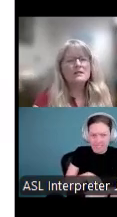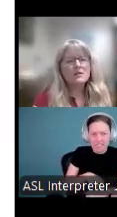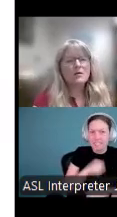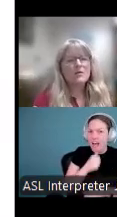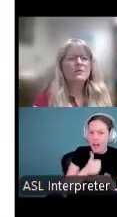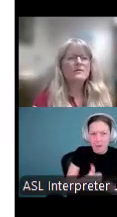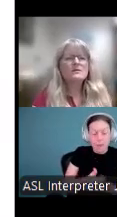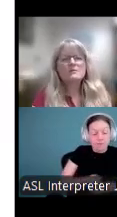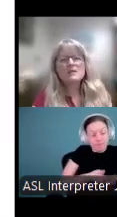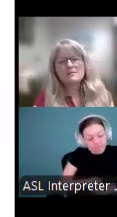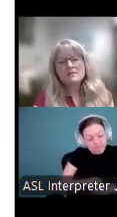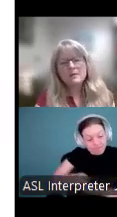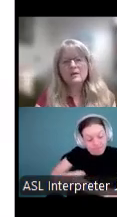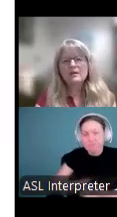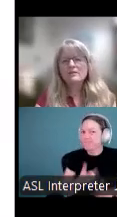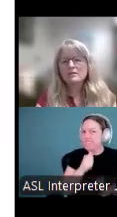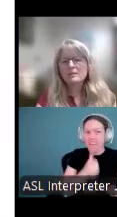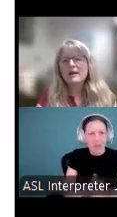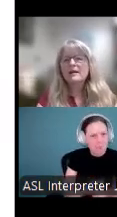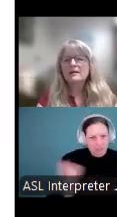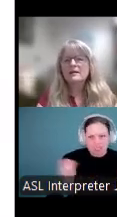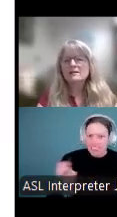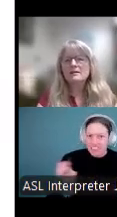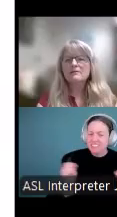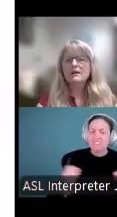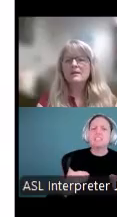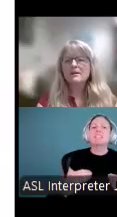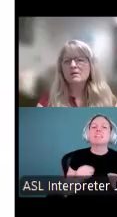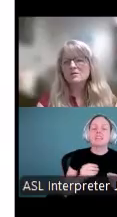and so sometimes a parent can look back and identify that